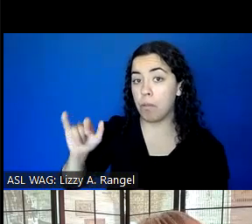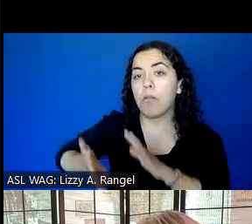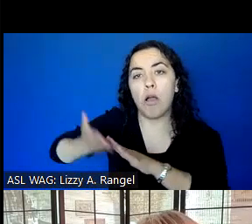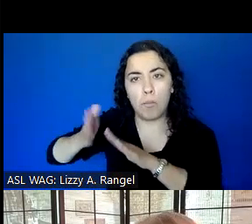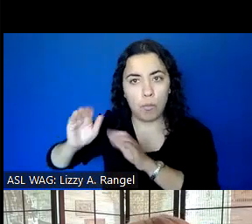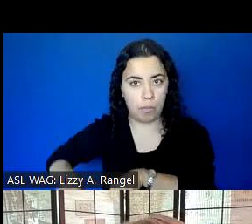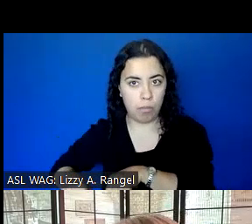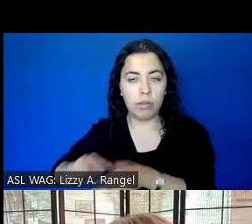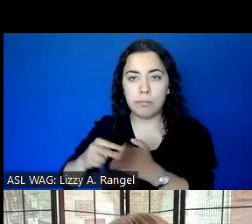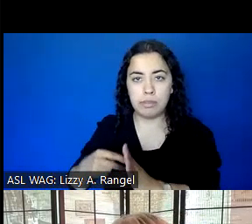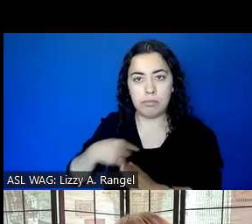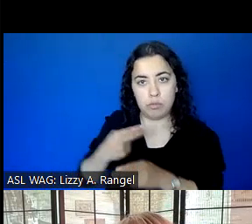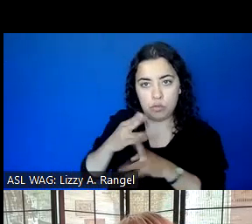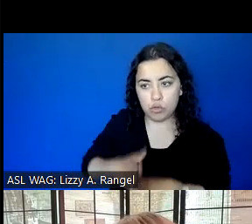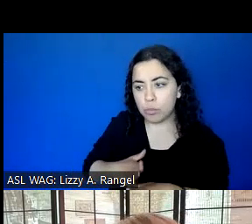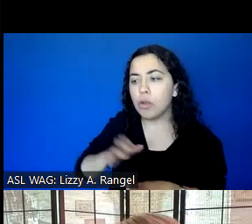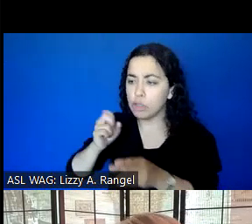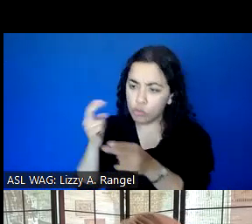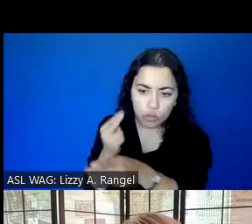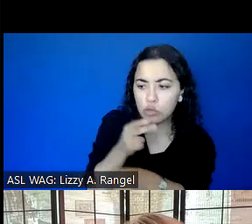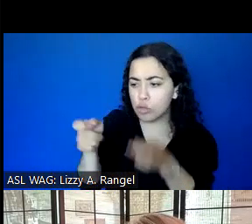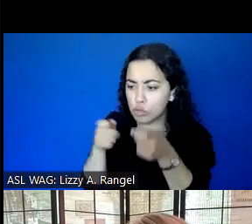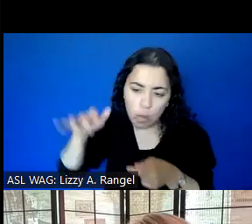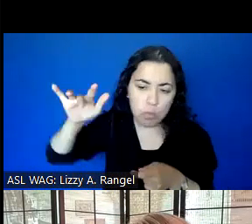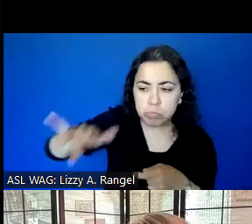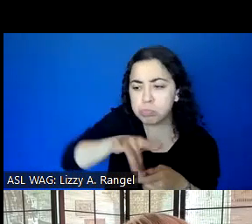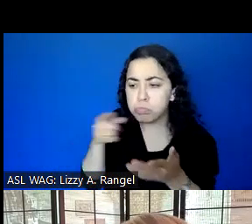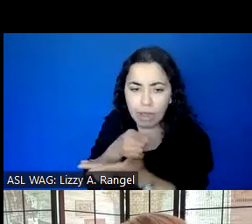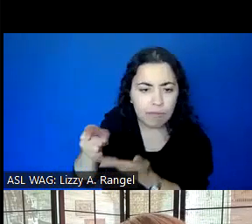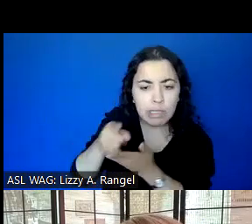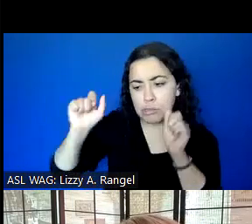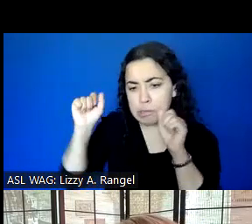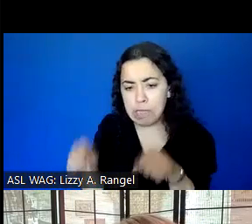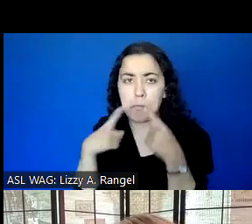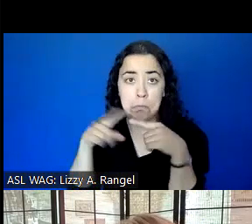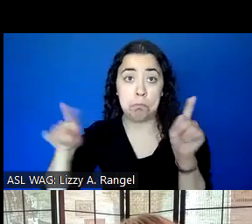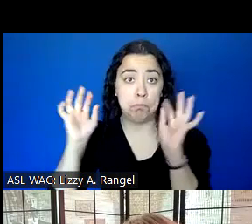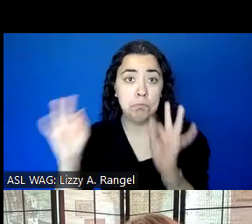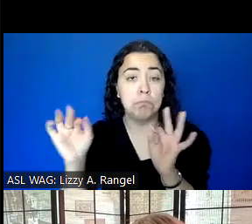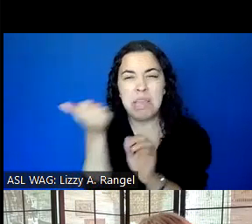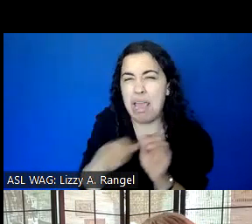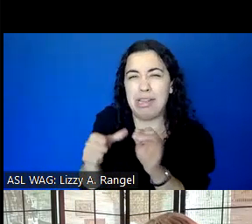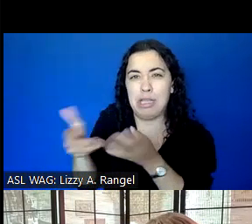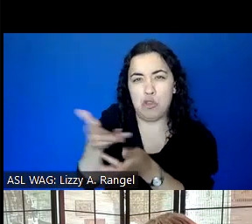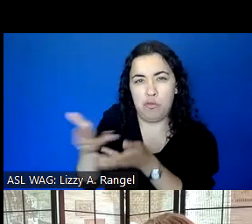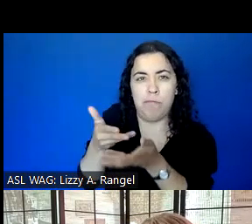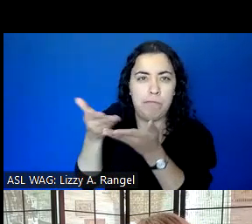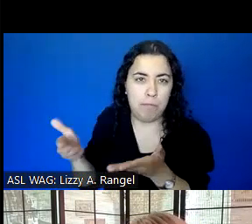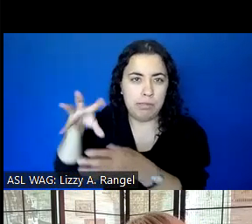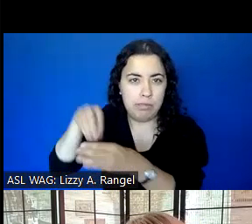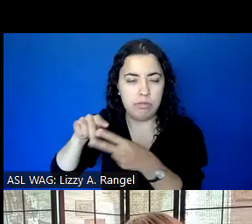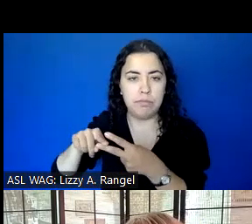POUR. This is our high-level acronym for the four basic principles around accessibility.